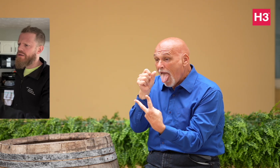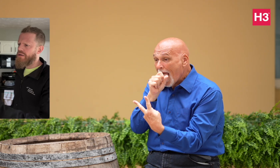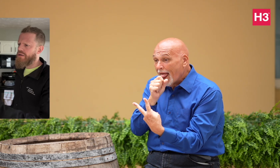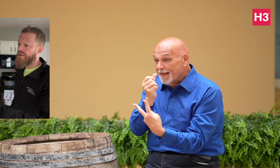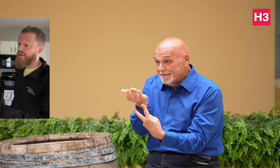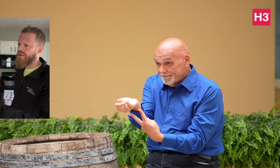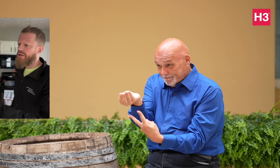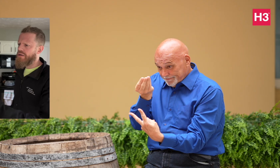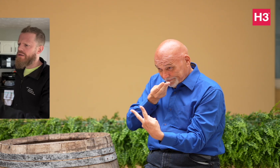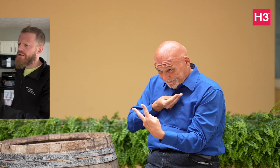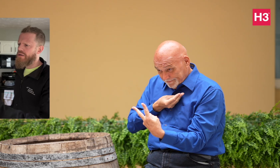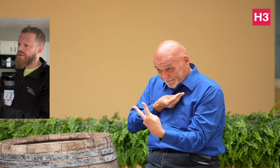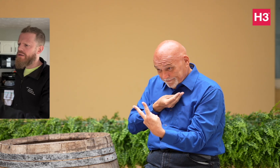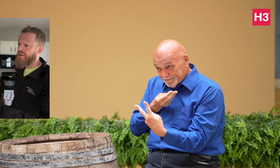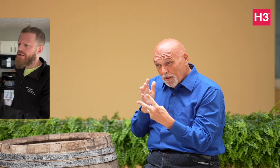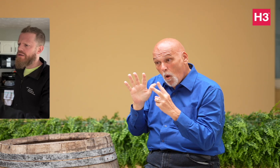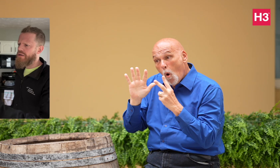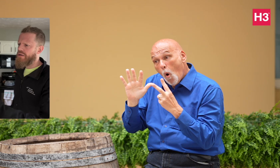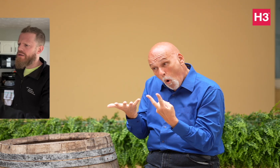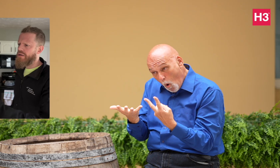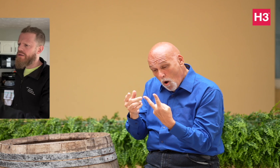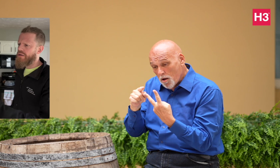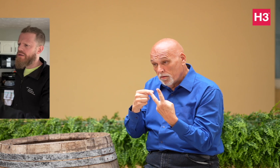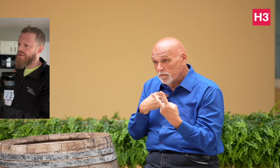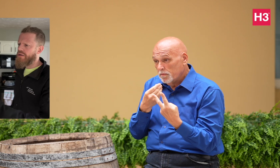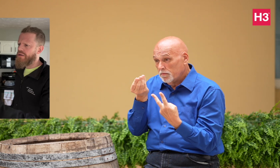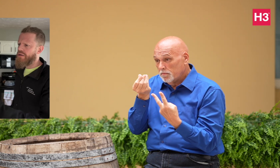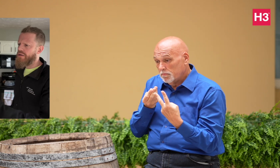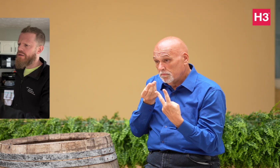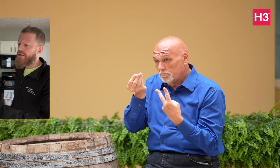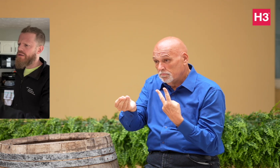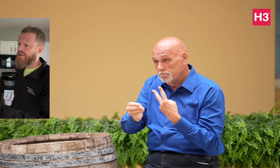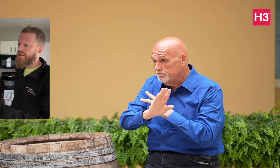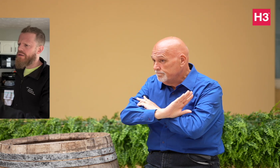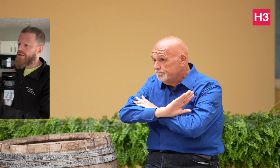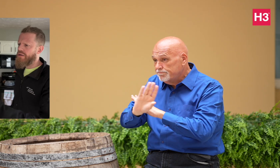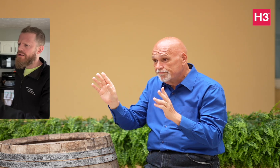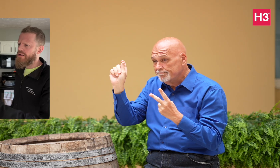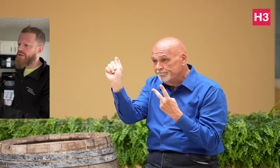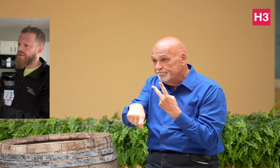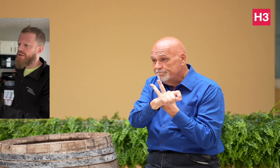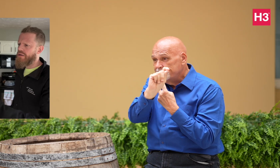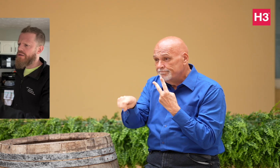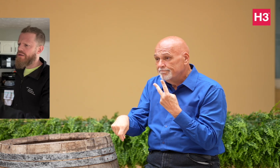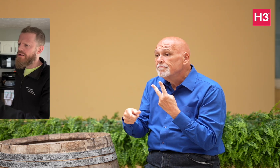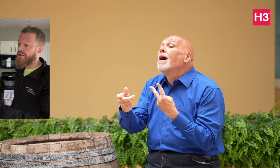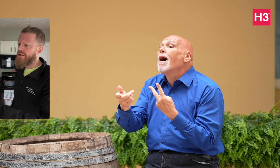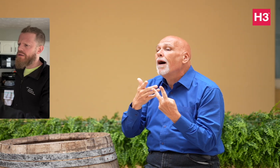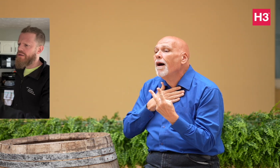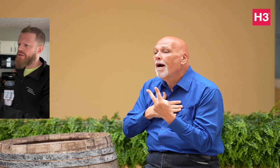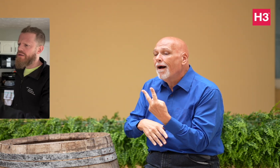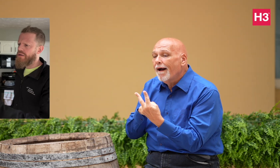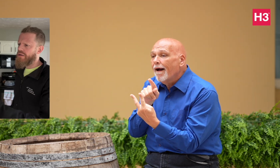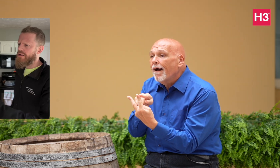either he hands the ice cream back to me, or he never gets money from me again — ever.